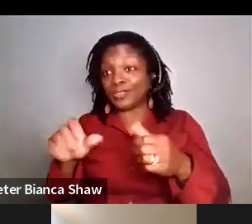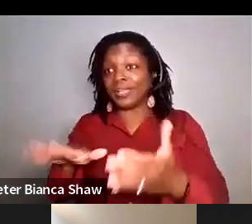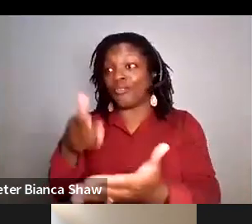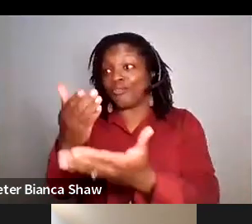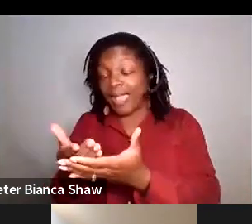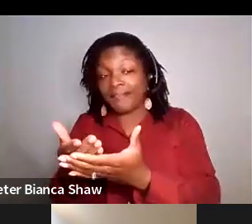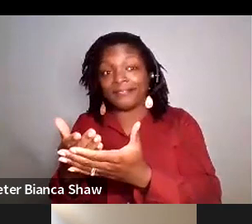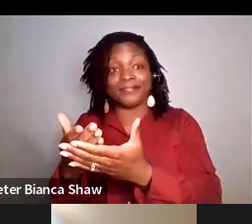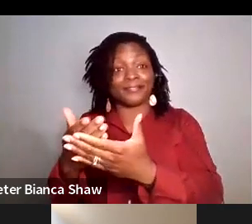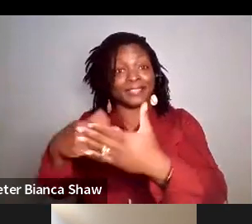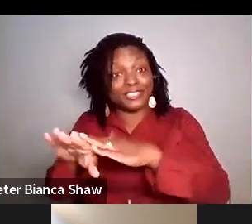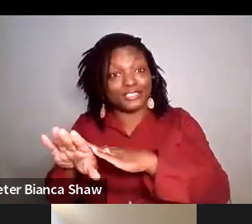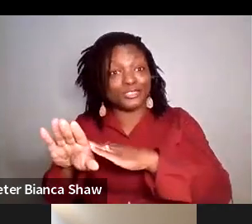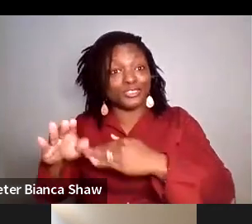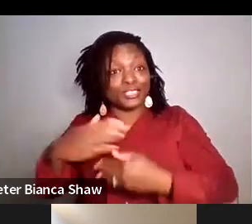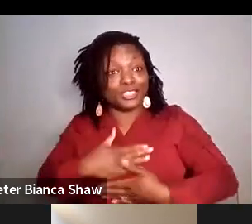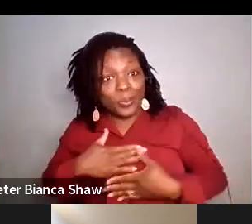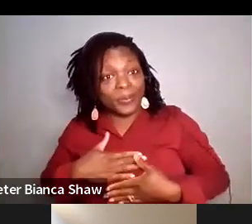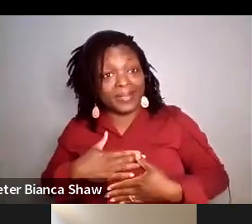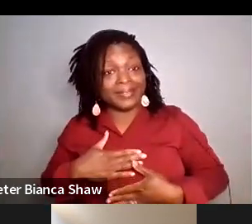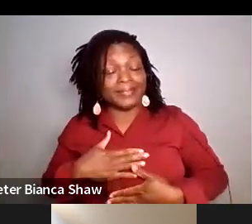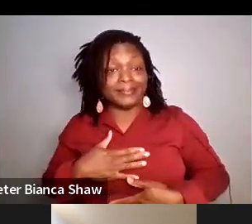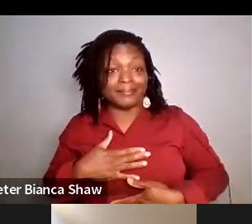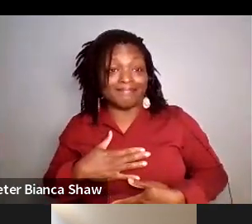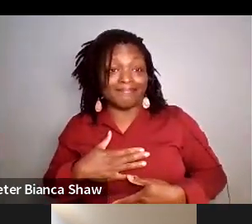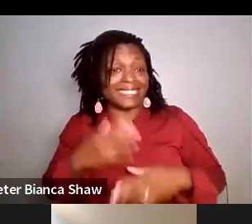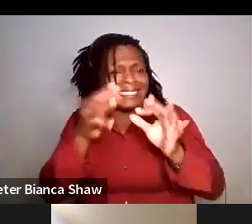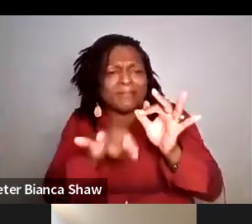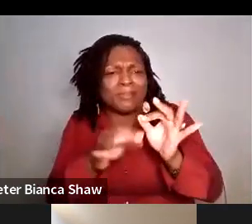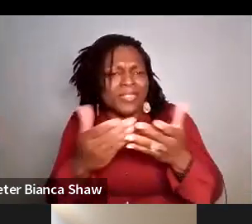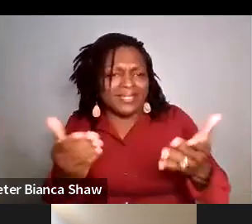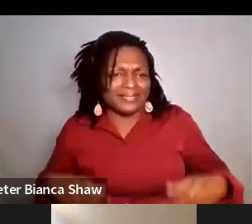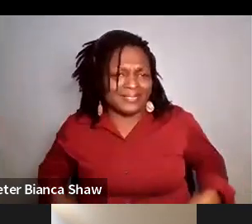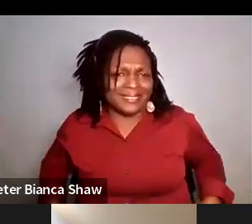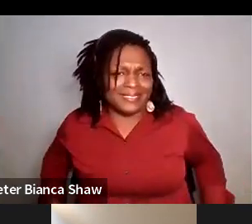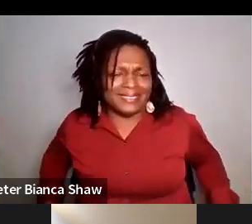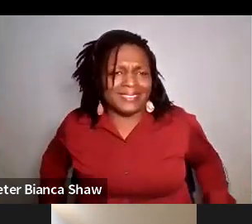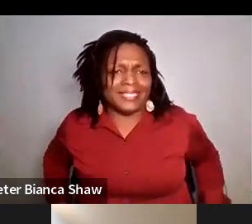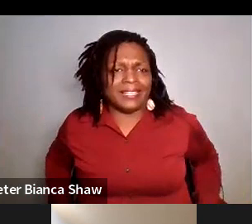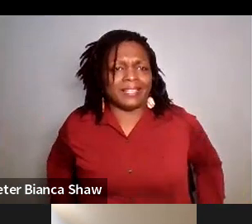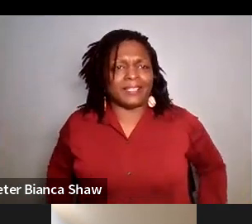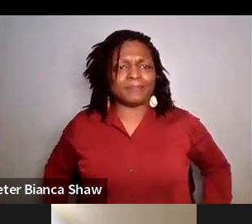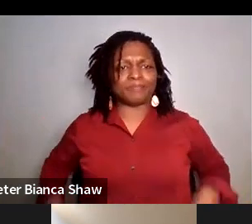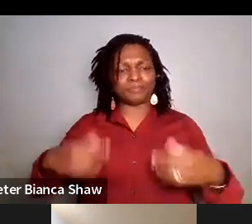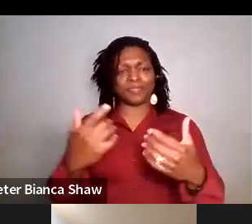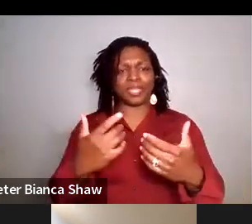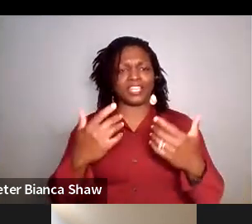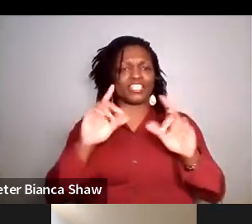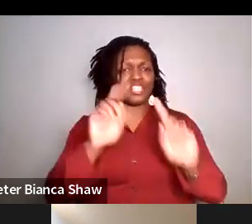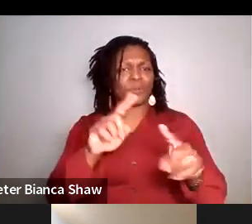Even still even just going to my neighborhood swimming pool here.